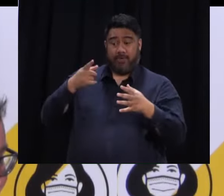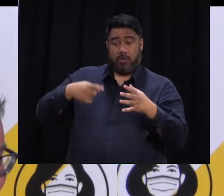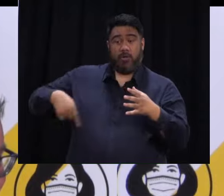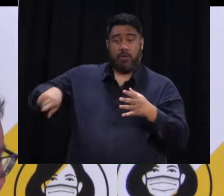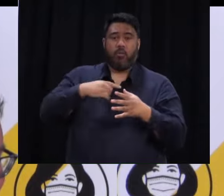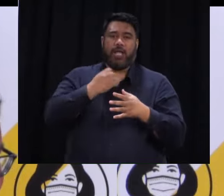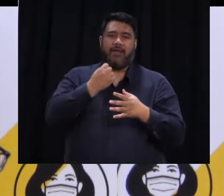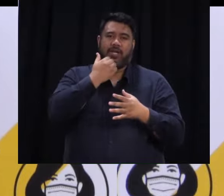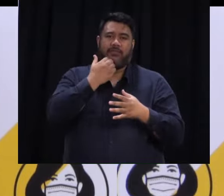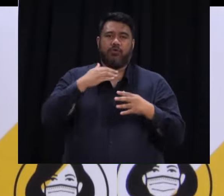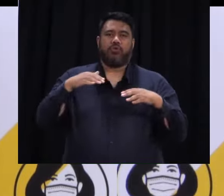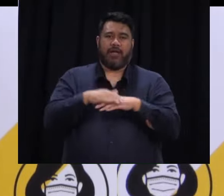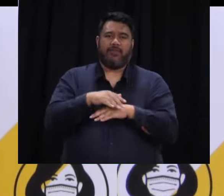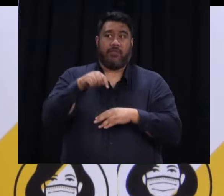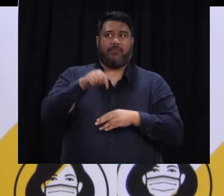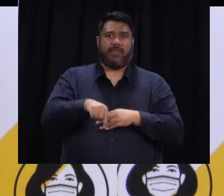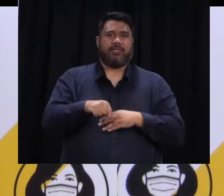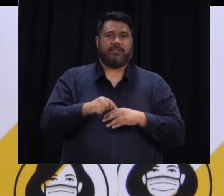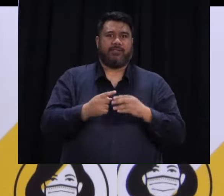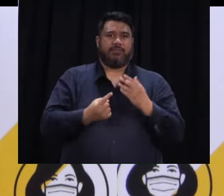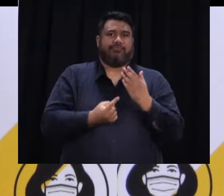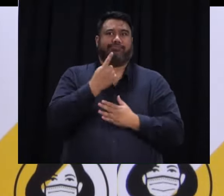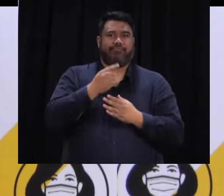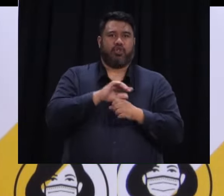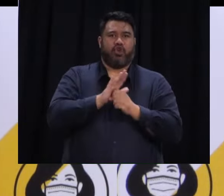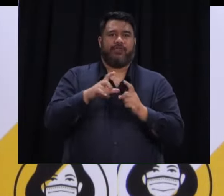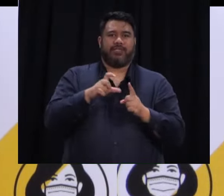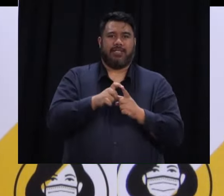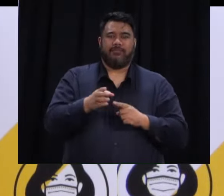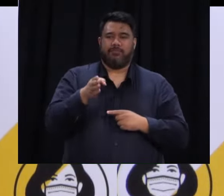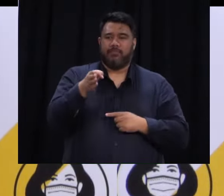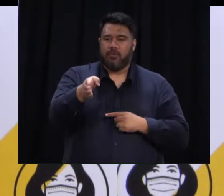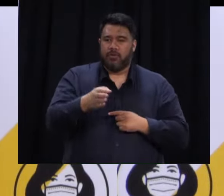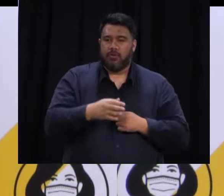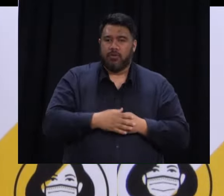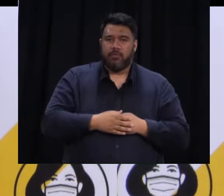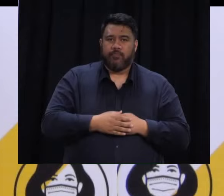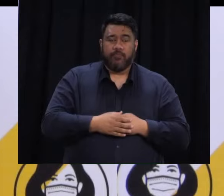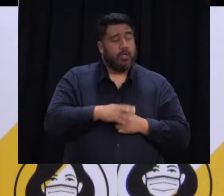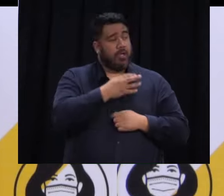cases but I'm confident our contact tracing will be able to